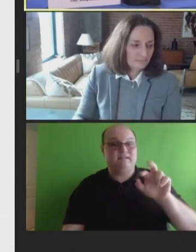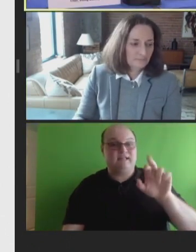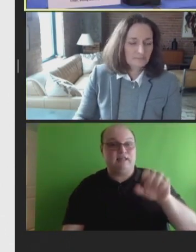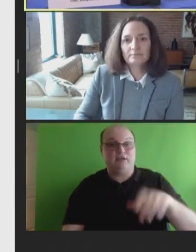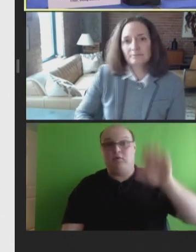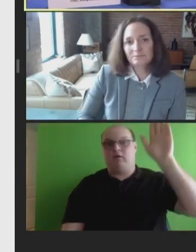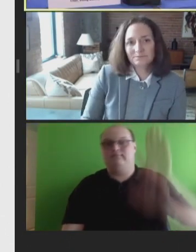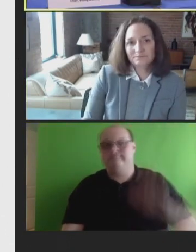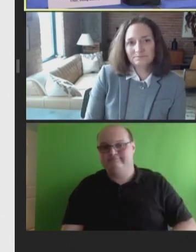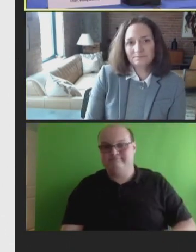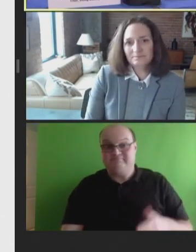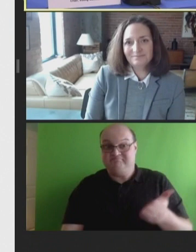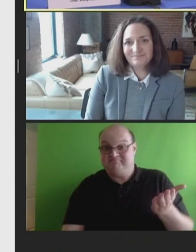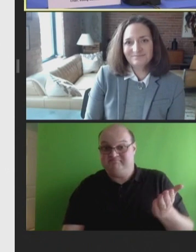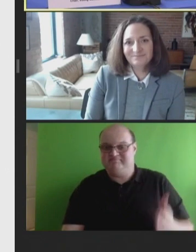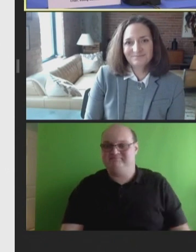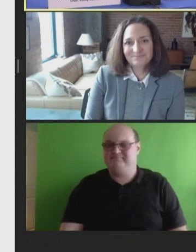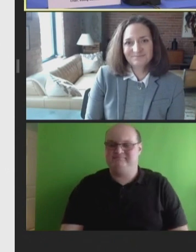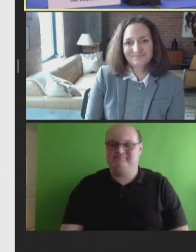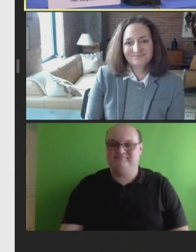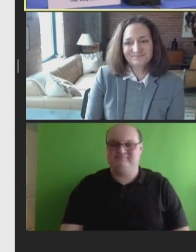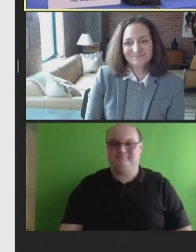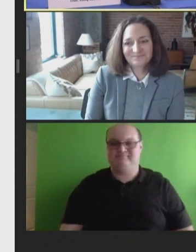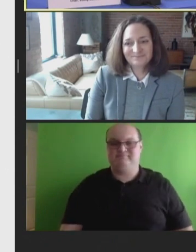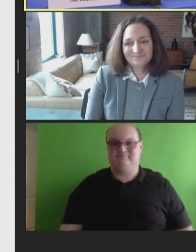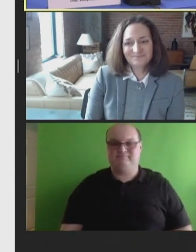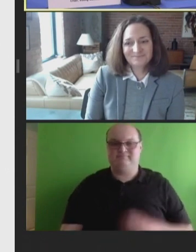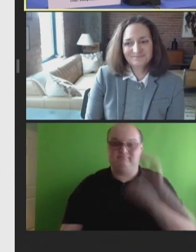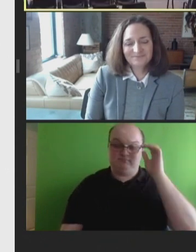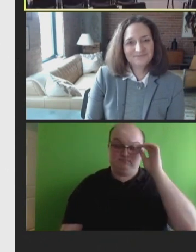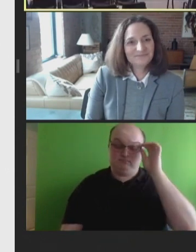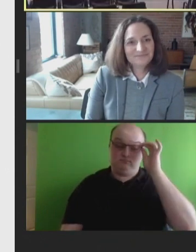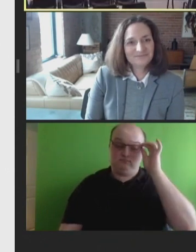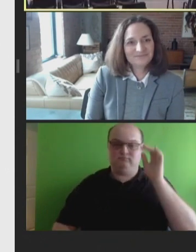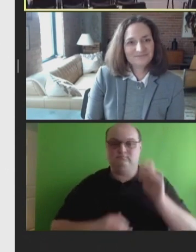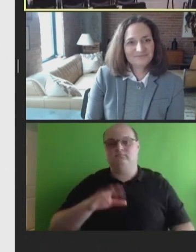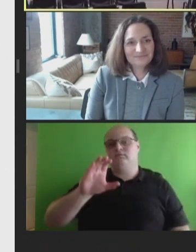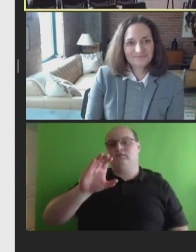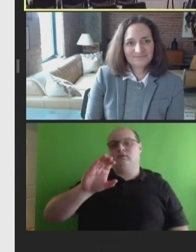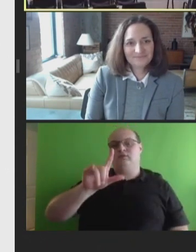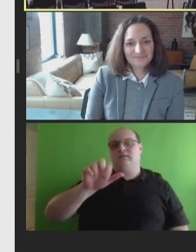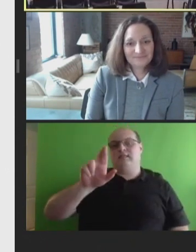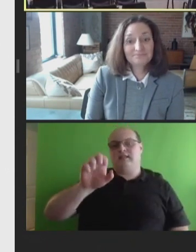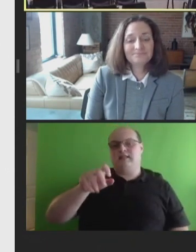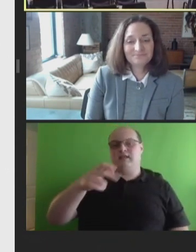Claire Hannan: Thank you. Yes. It's Claire Hannan with the Association of Immunization